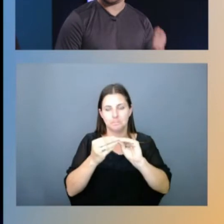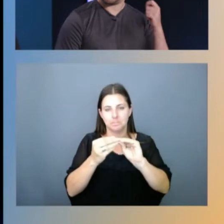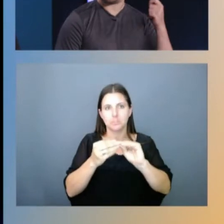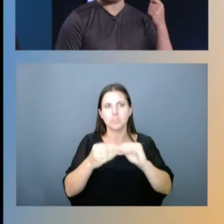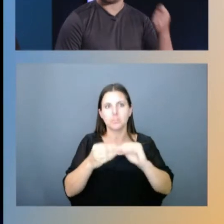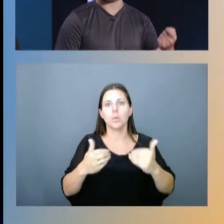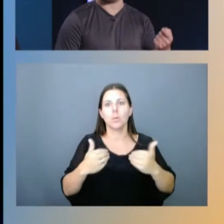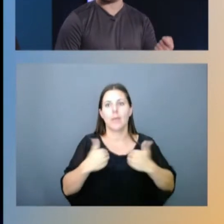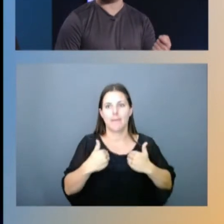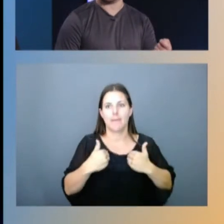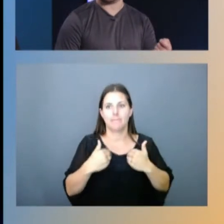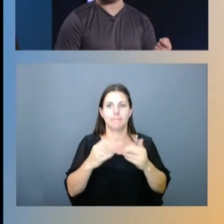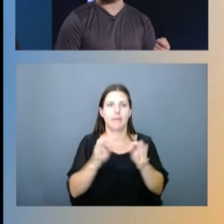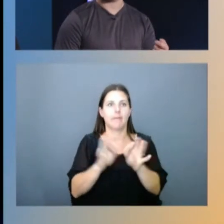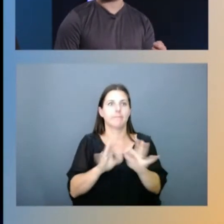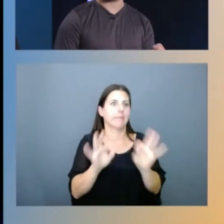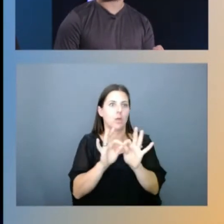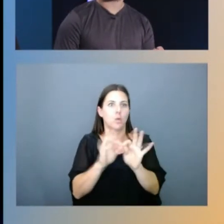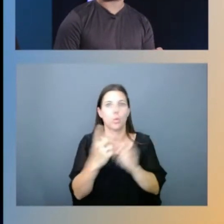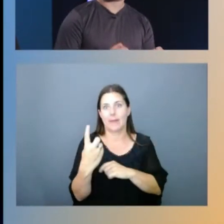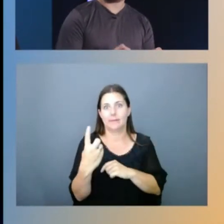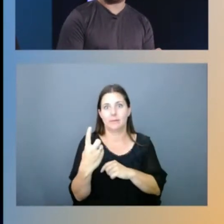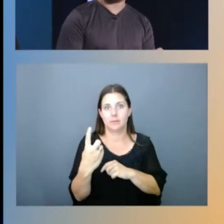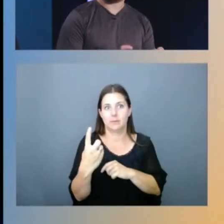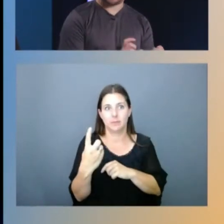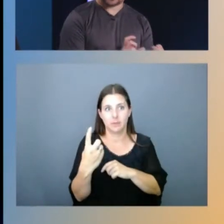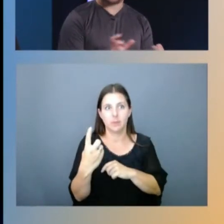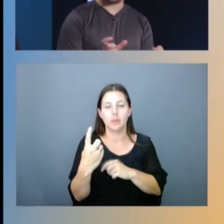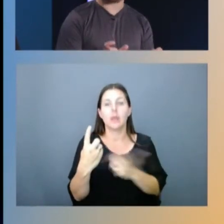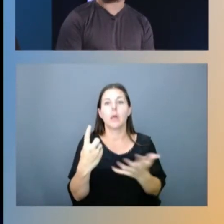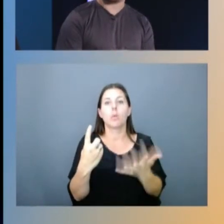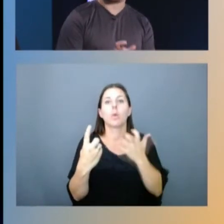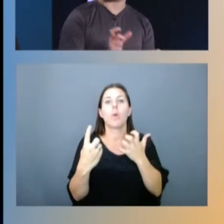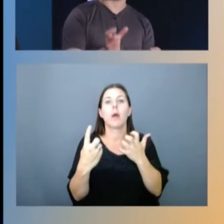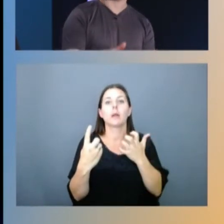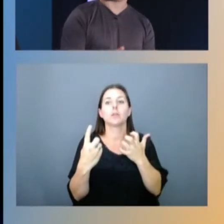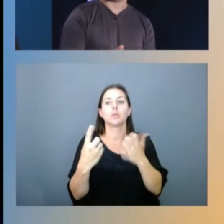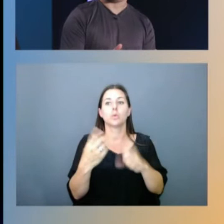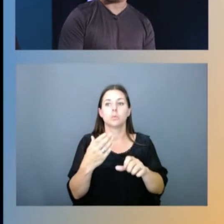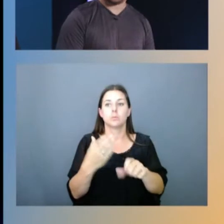of let's say value one, and we want to update it with a small increment, 0.2.